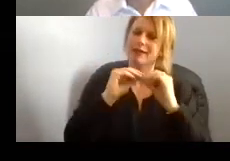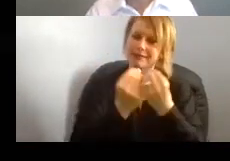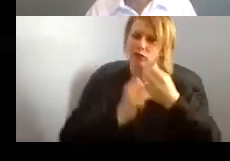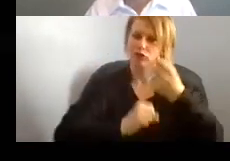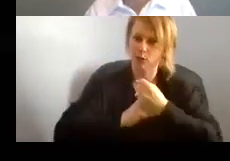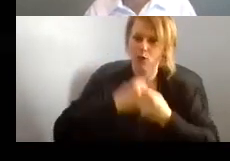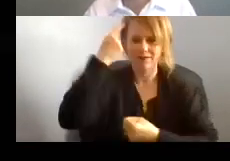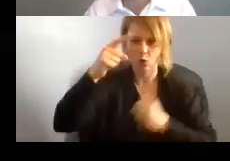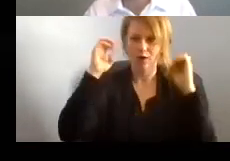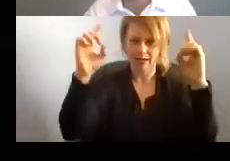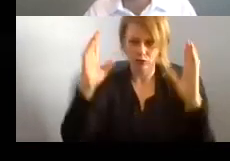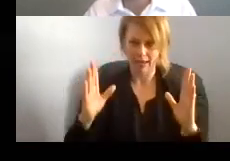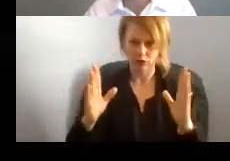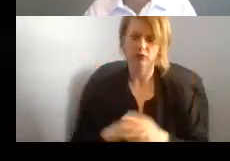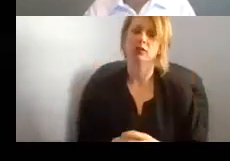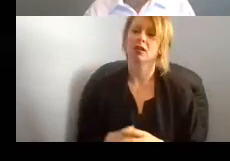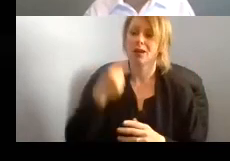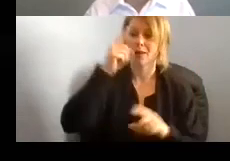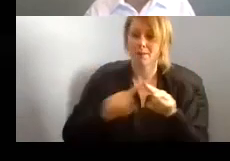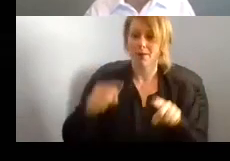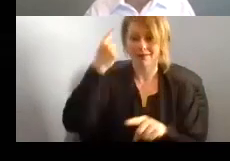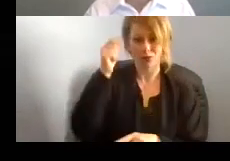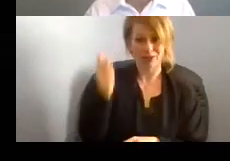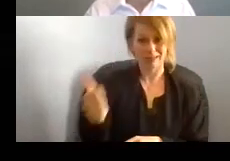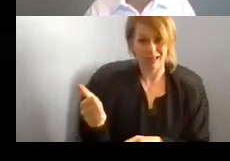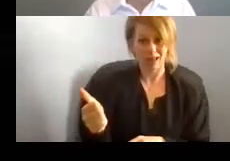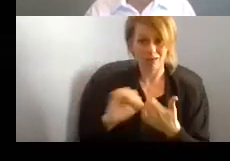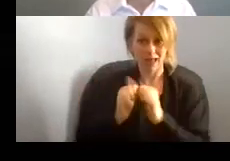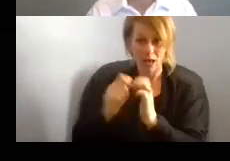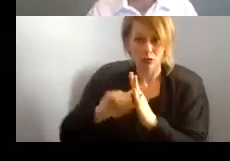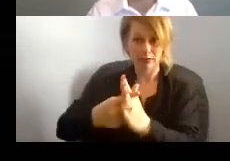But, in terms of for yourself, I think some of the steps are, first, some